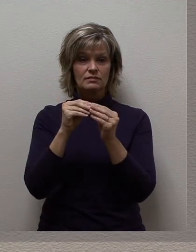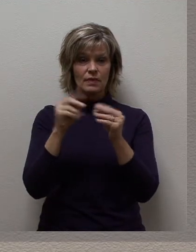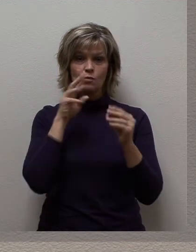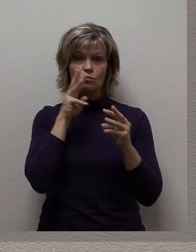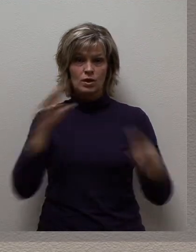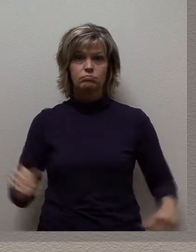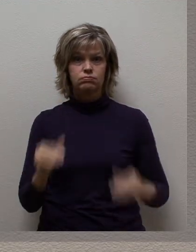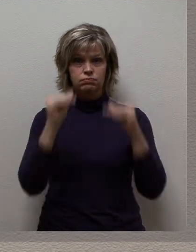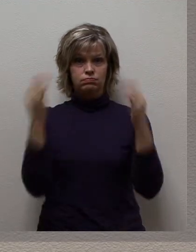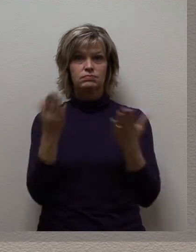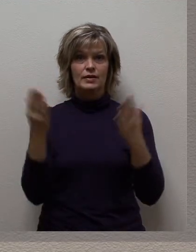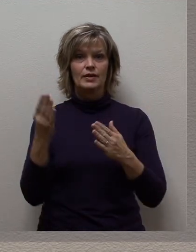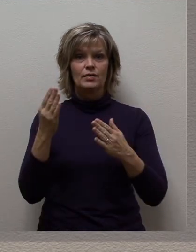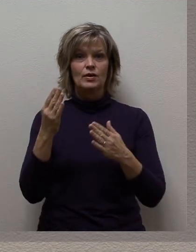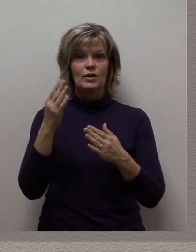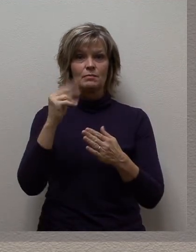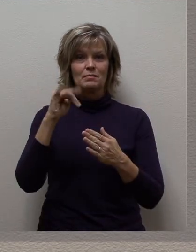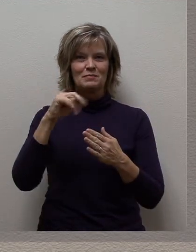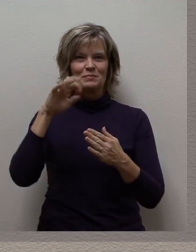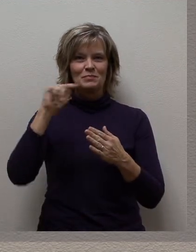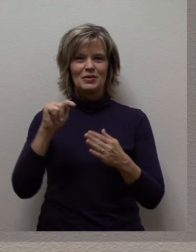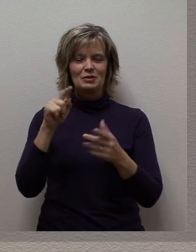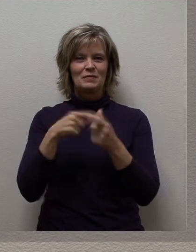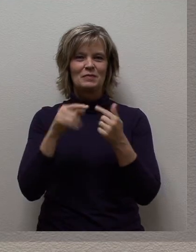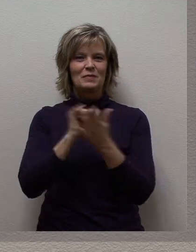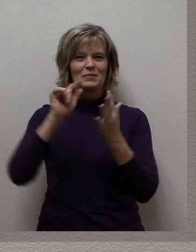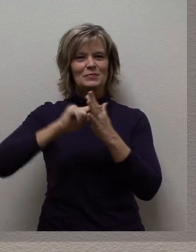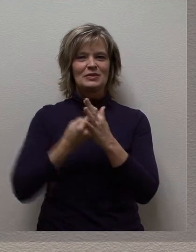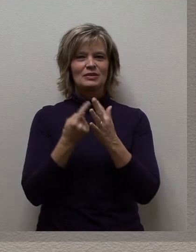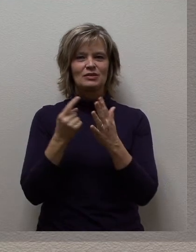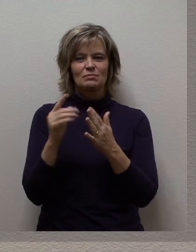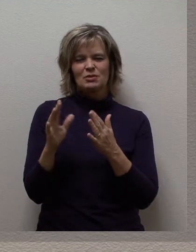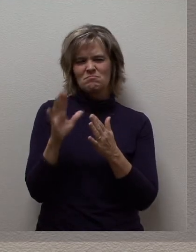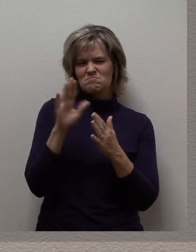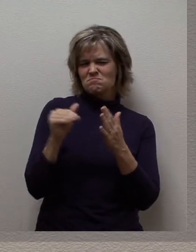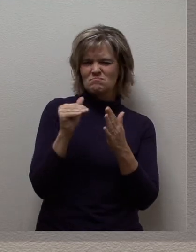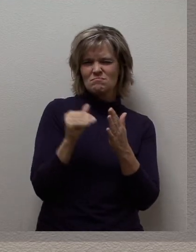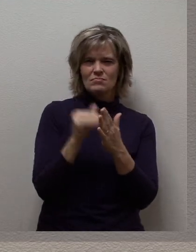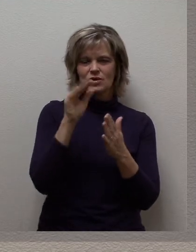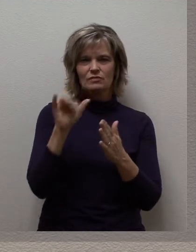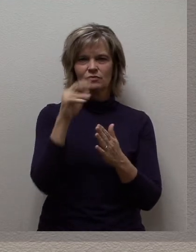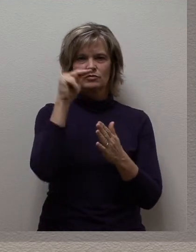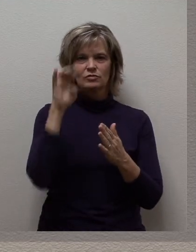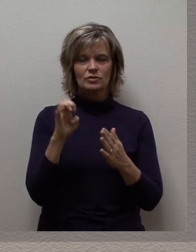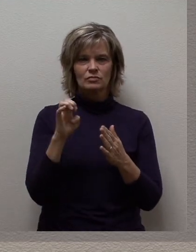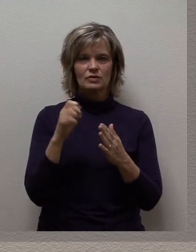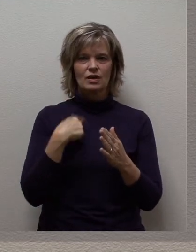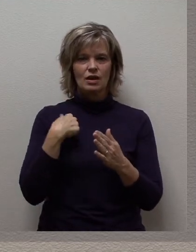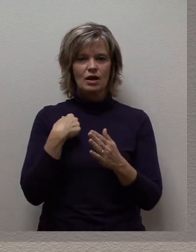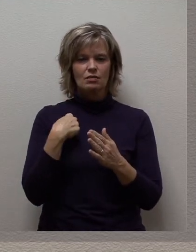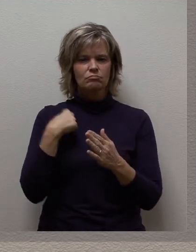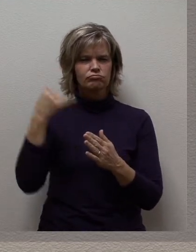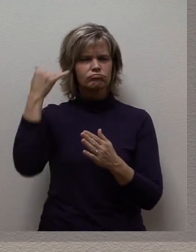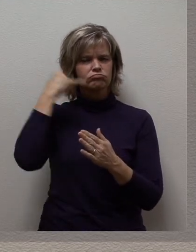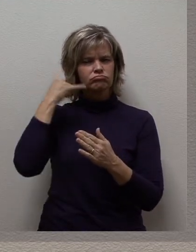here in Minot, back when it was just beginning the very mid-June. I received a phone call from our local